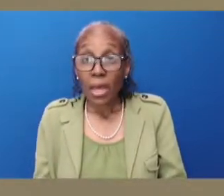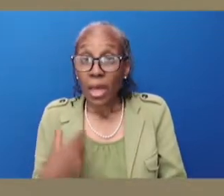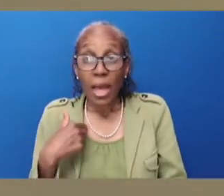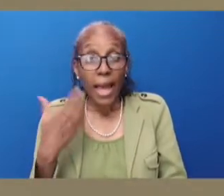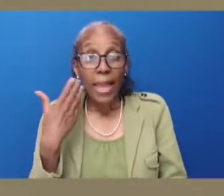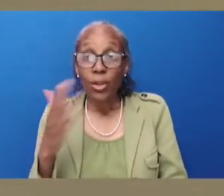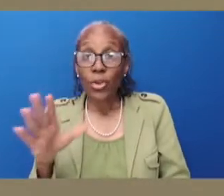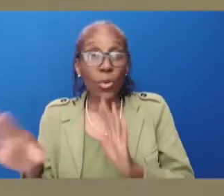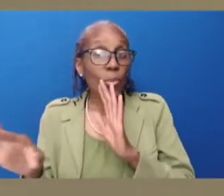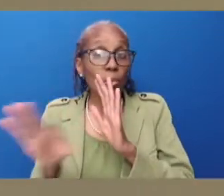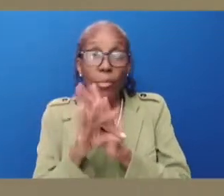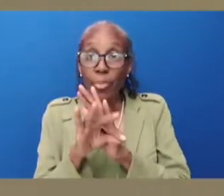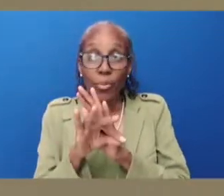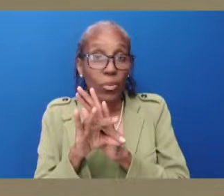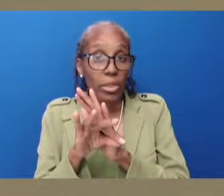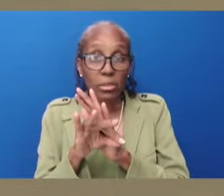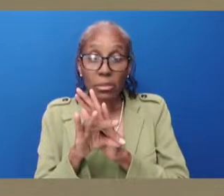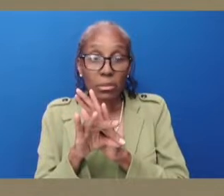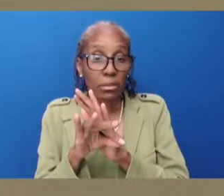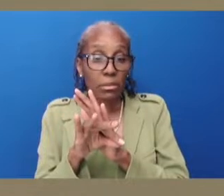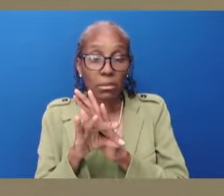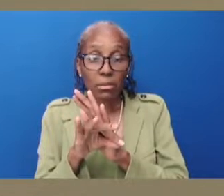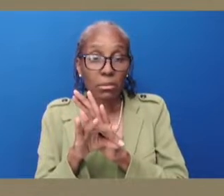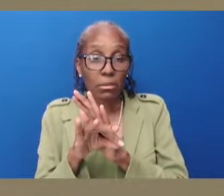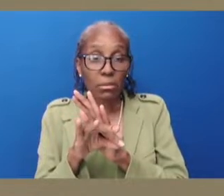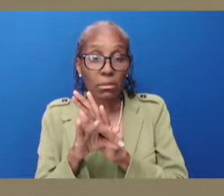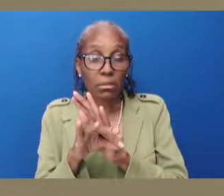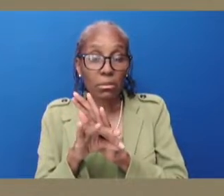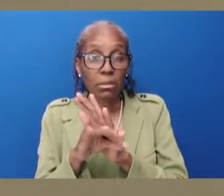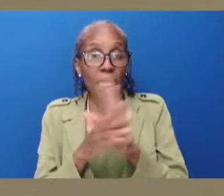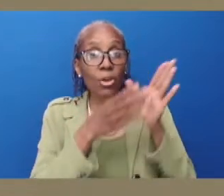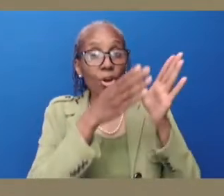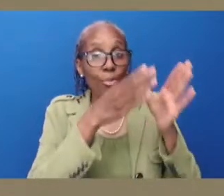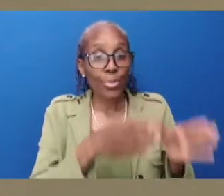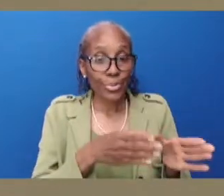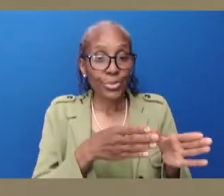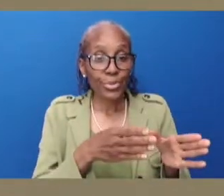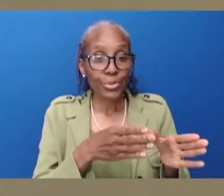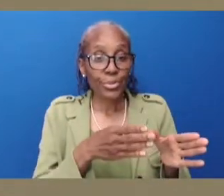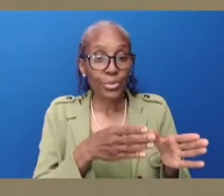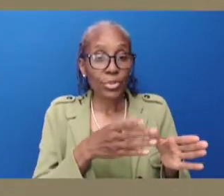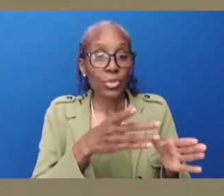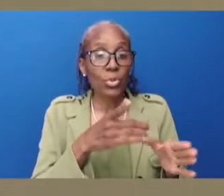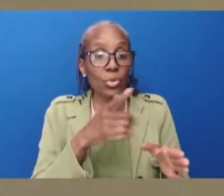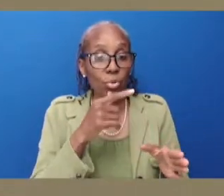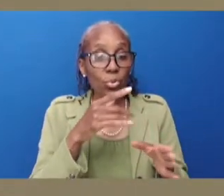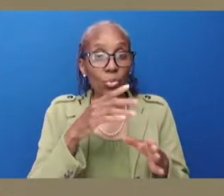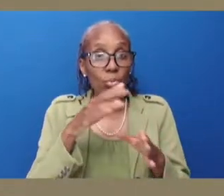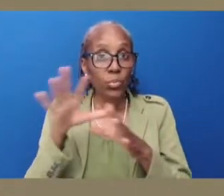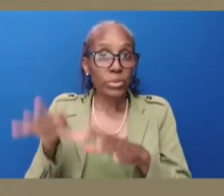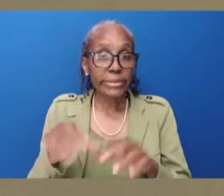SO UNDERSTANDING IS WHAT I'M ASKING